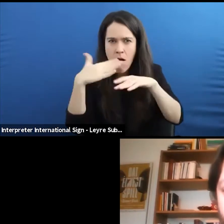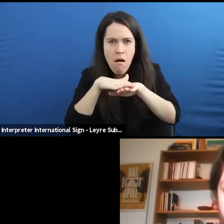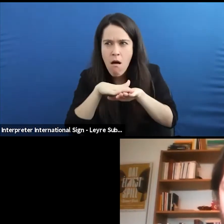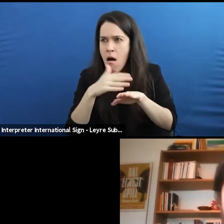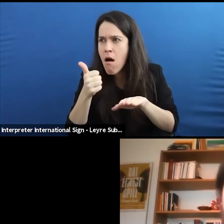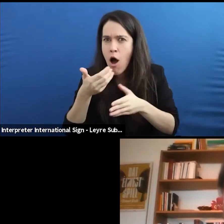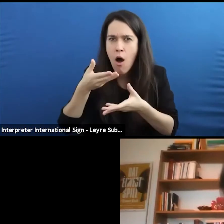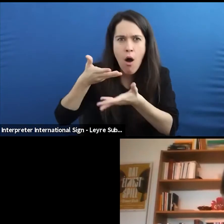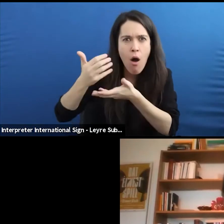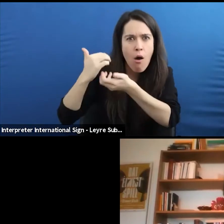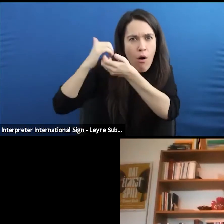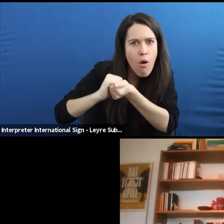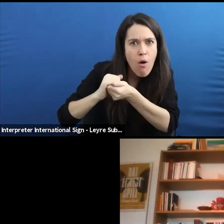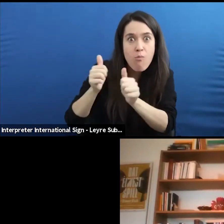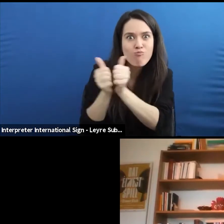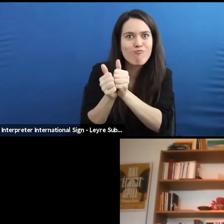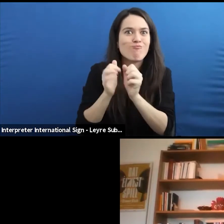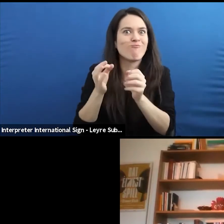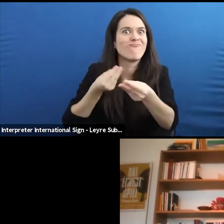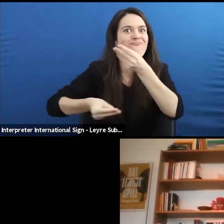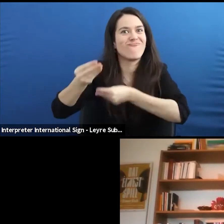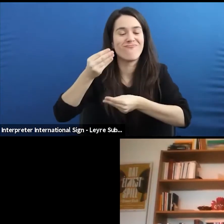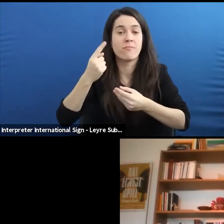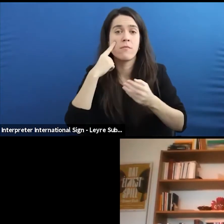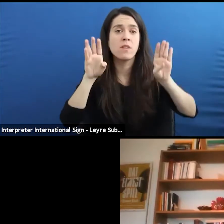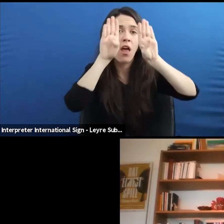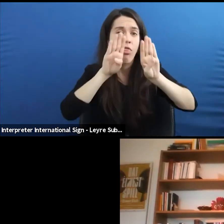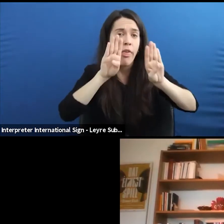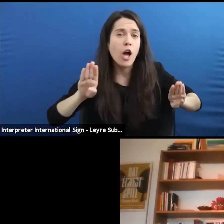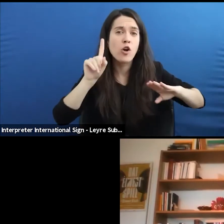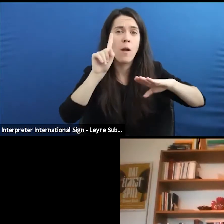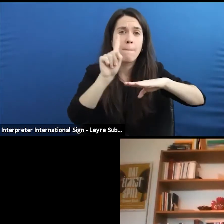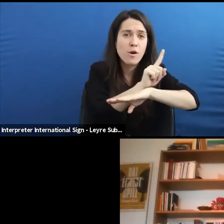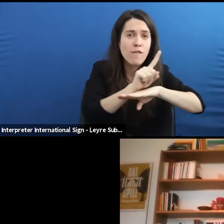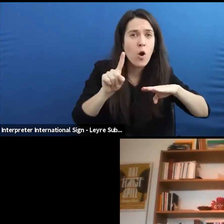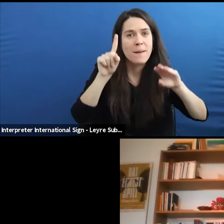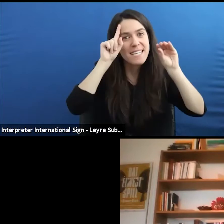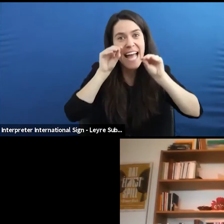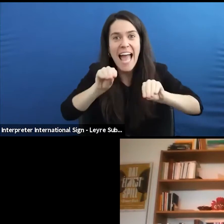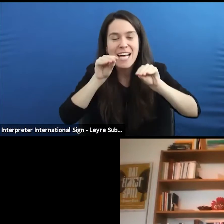with the others. Starting from theater and performing arts education where as we have seen